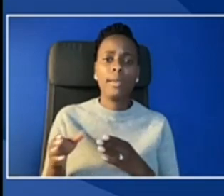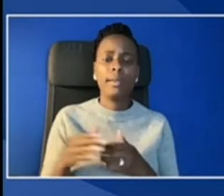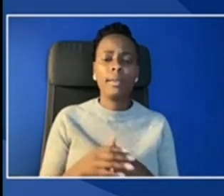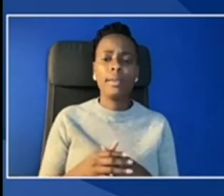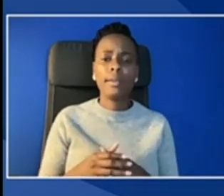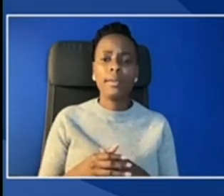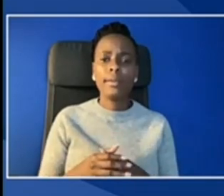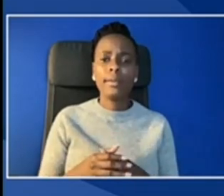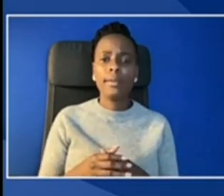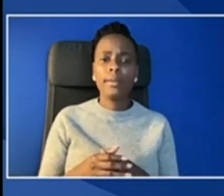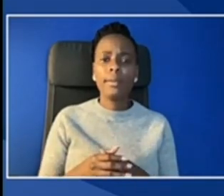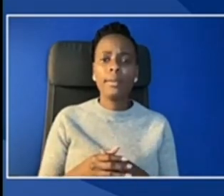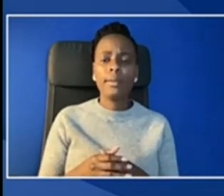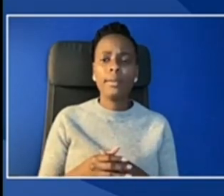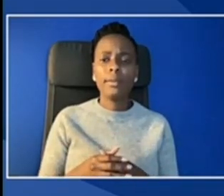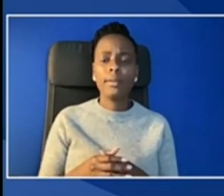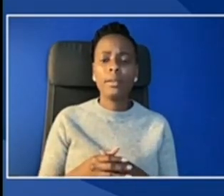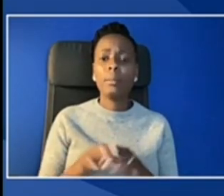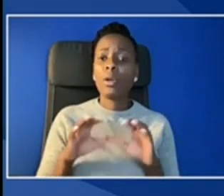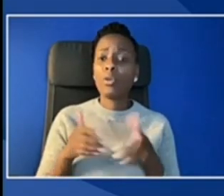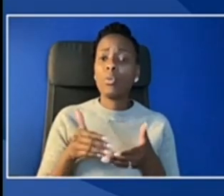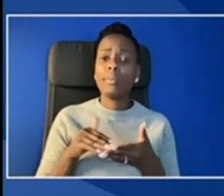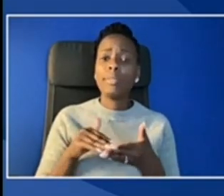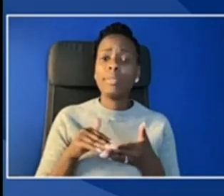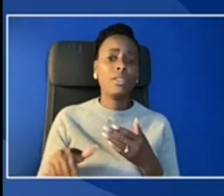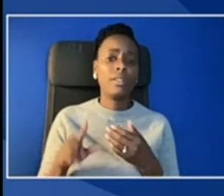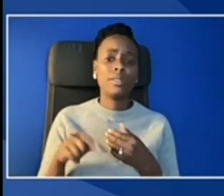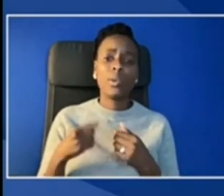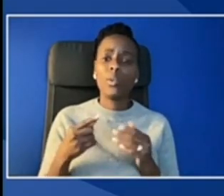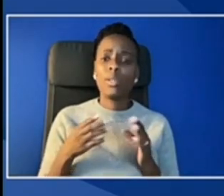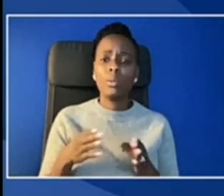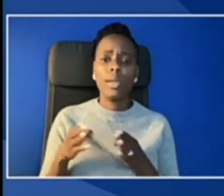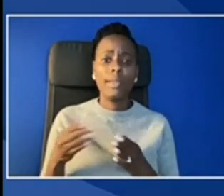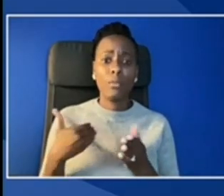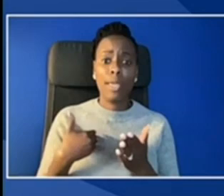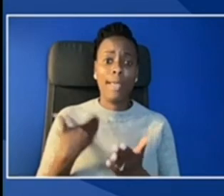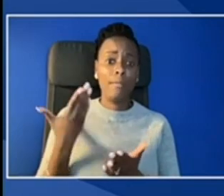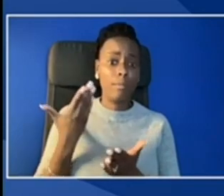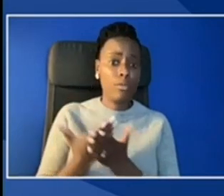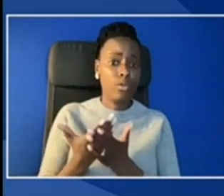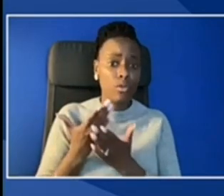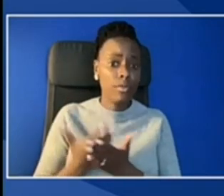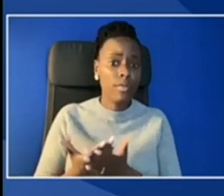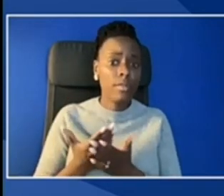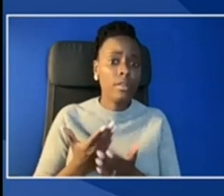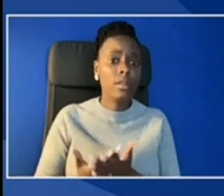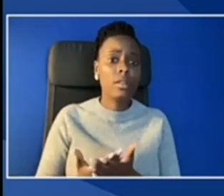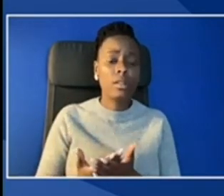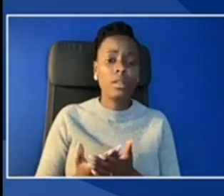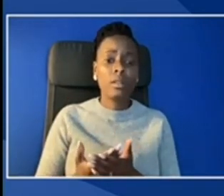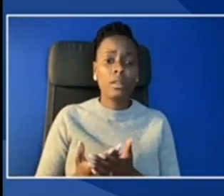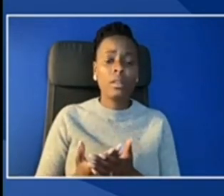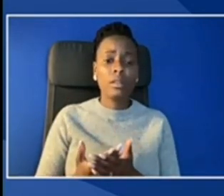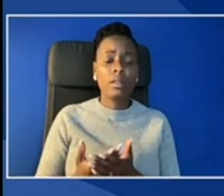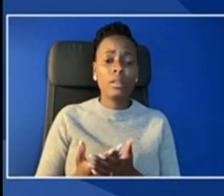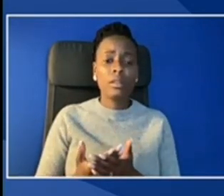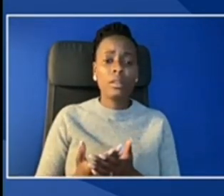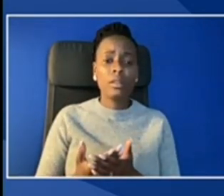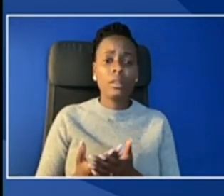I just think that group discharging is the only way to go. If we already have proof that these- [30 seconds] universities.